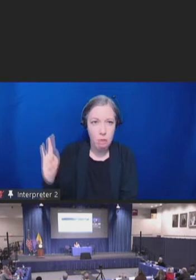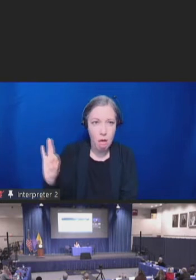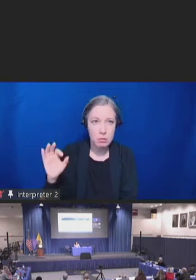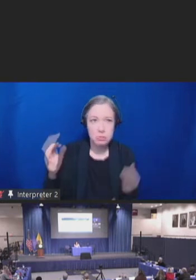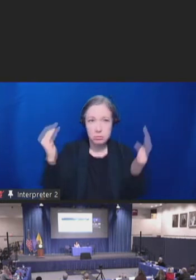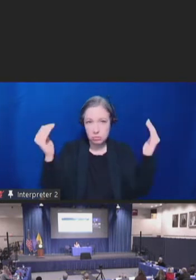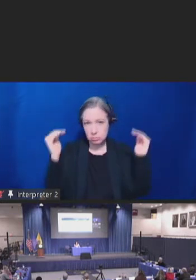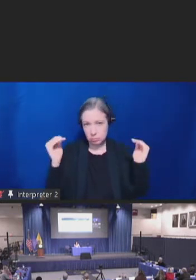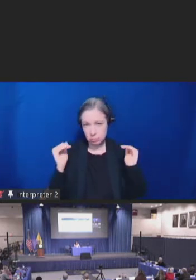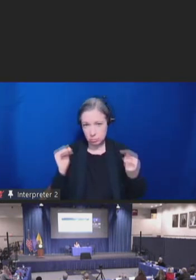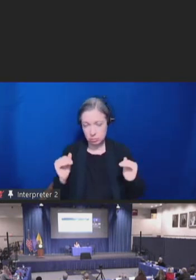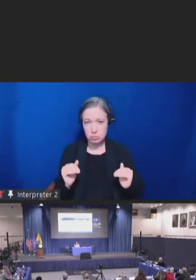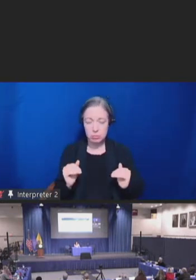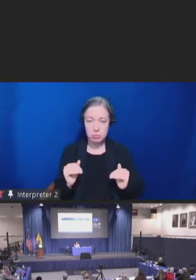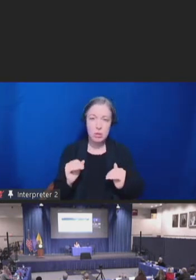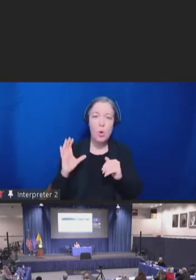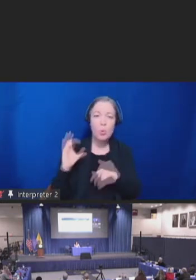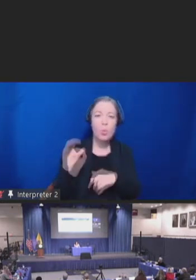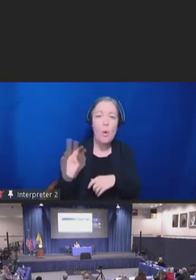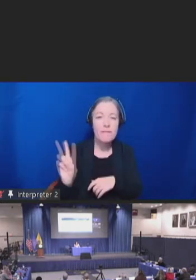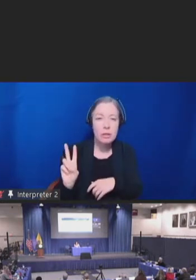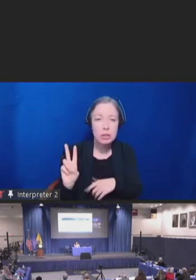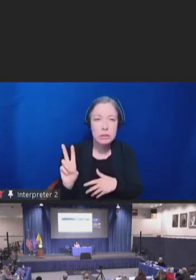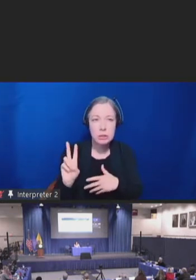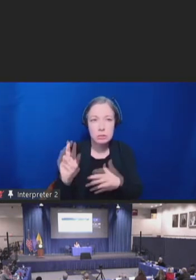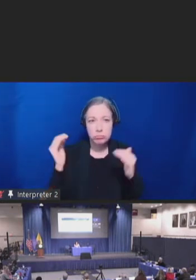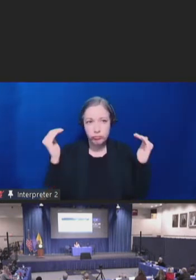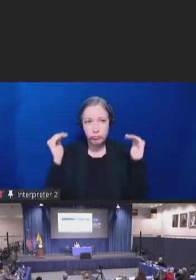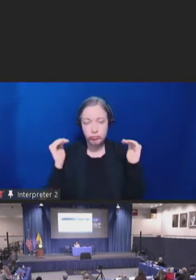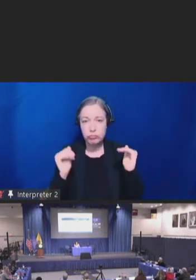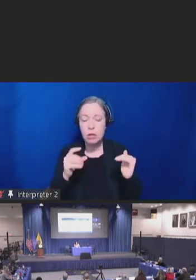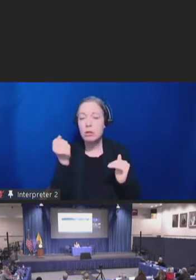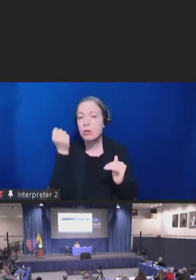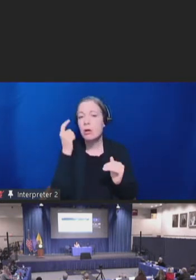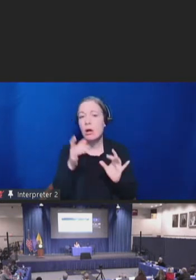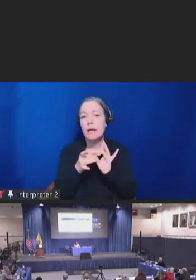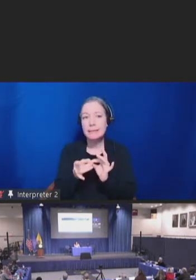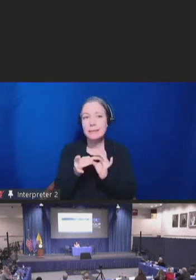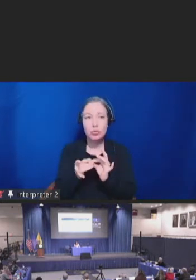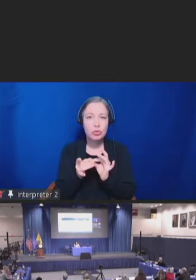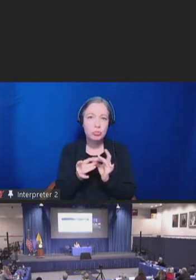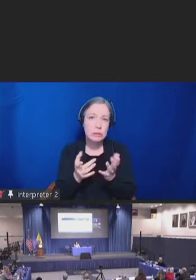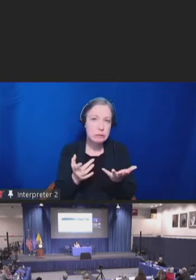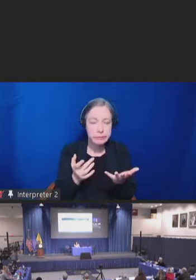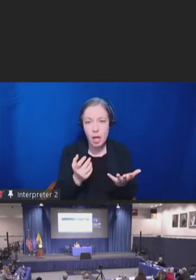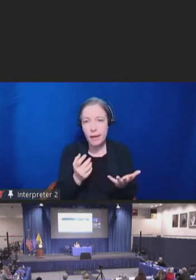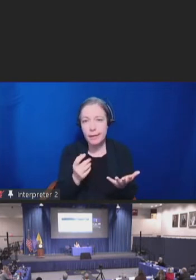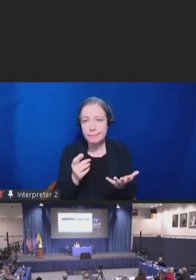And these covariates, the association was of a degree and in a direction that would